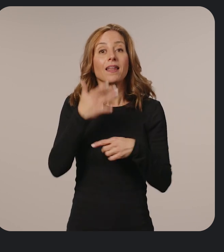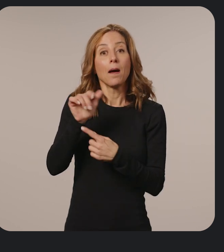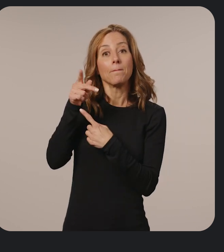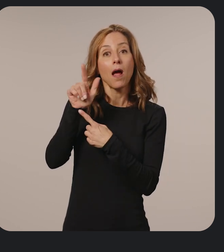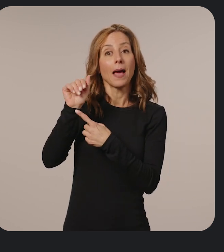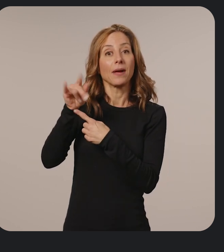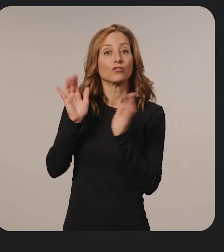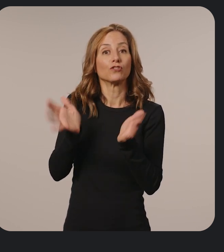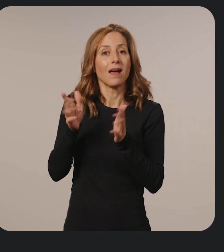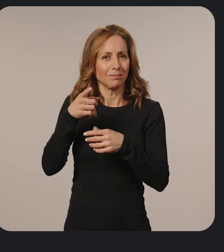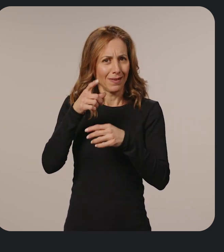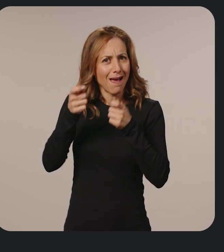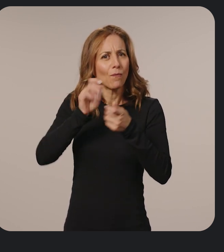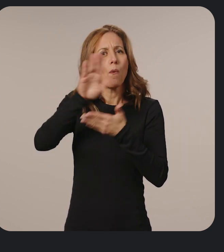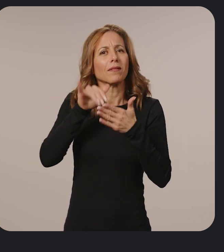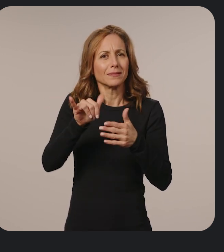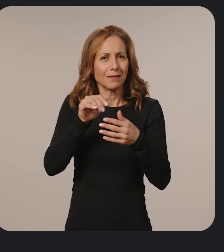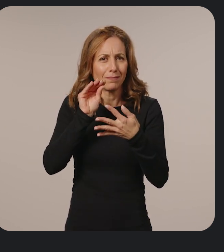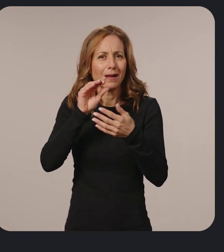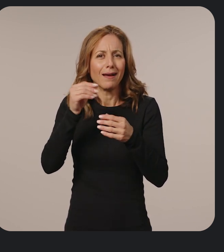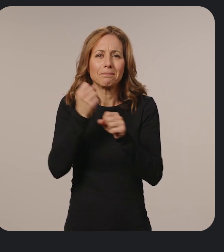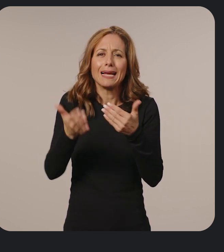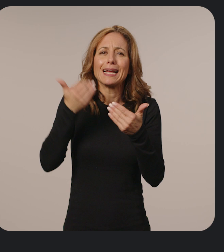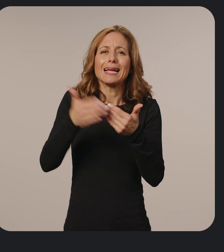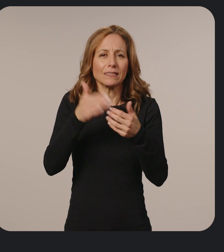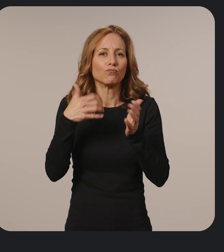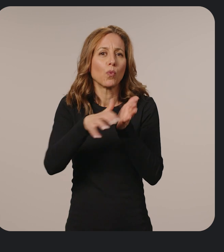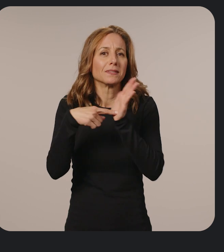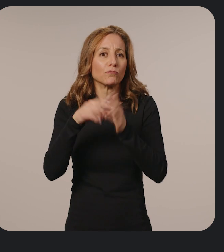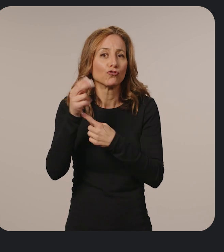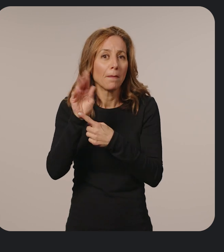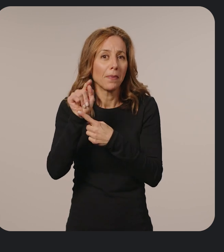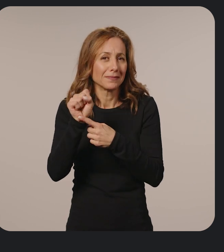handles all of these complications and makes it easy to prototype chat bots. Let me show you how.